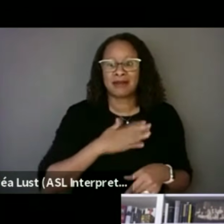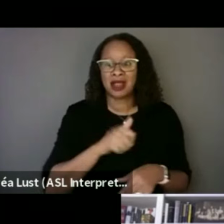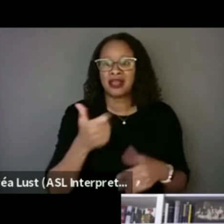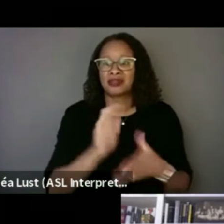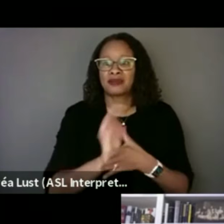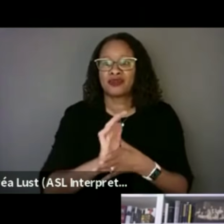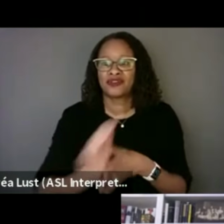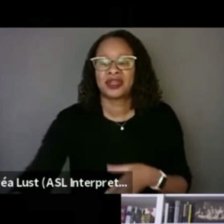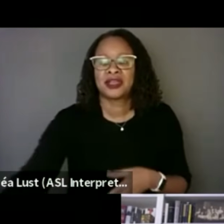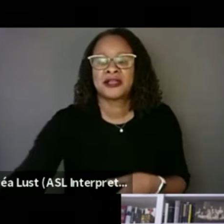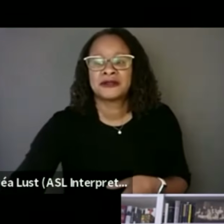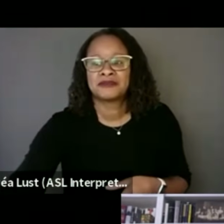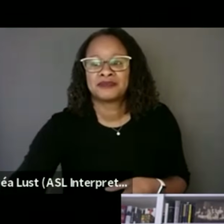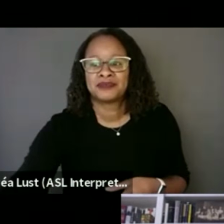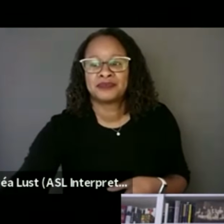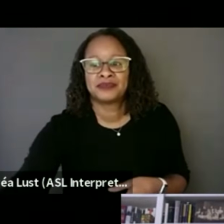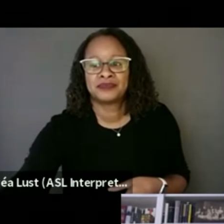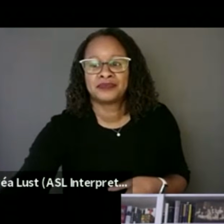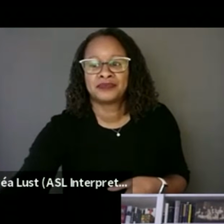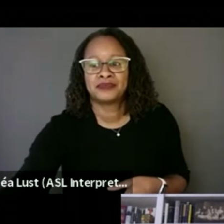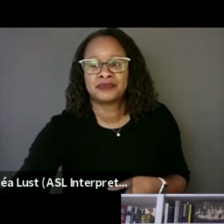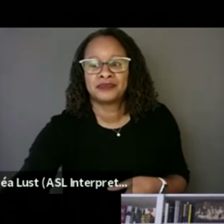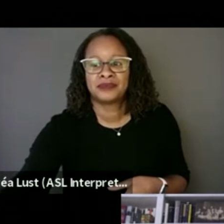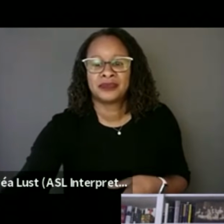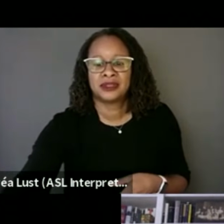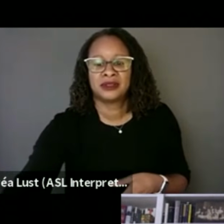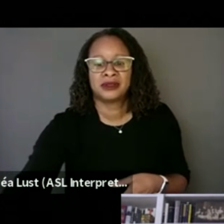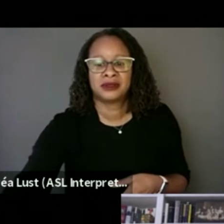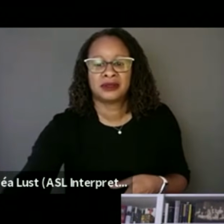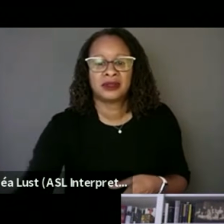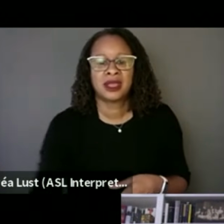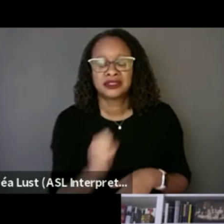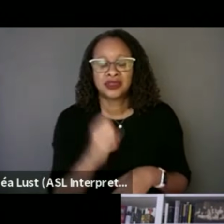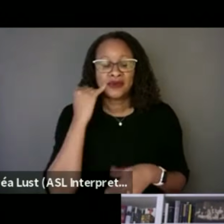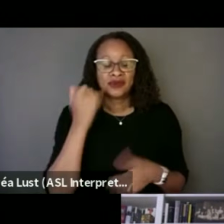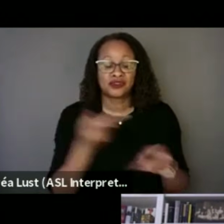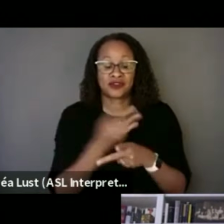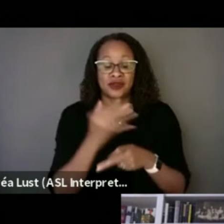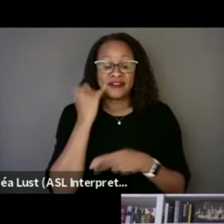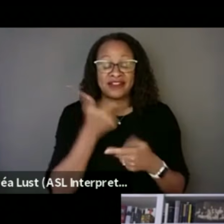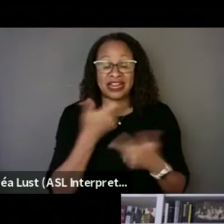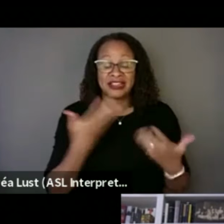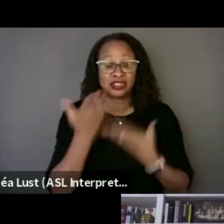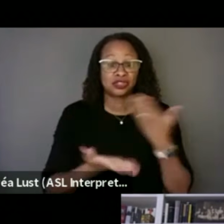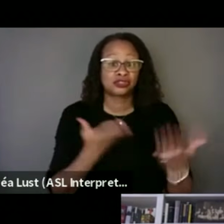I had anything to contribute or whether I should just write checks to people who were, you know, doing the right things, you know?